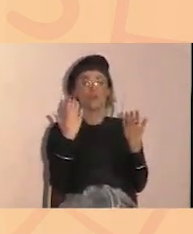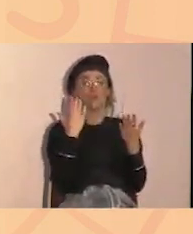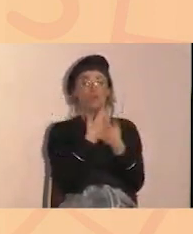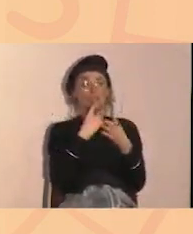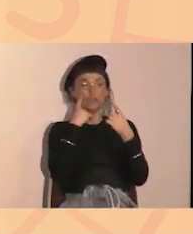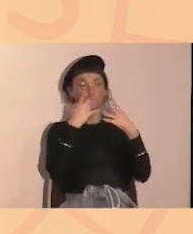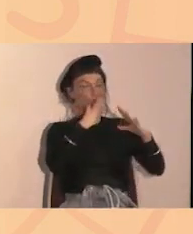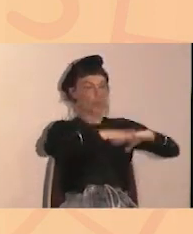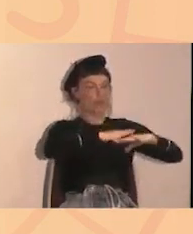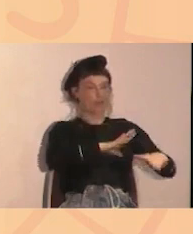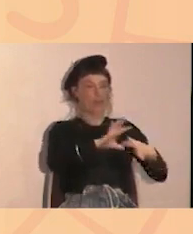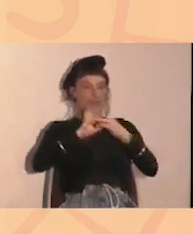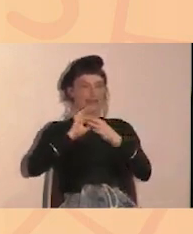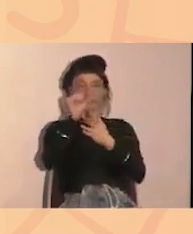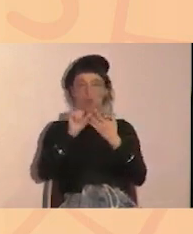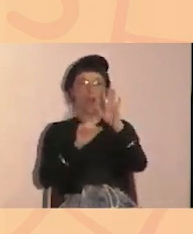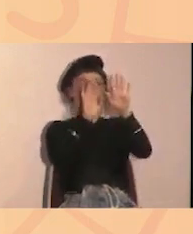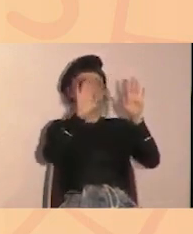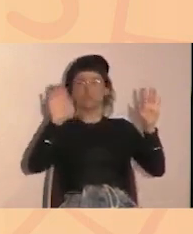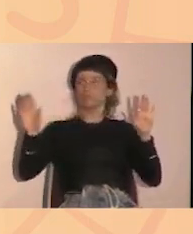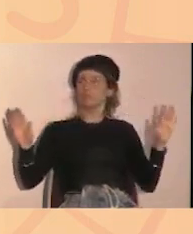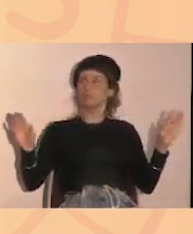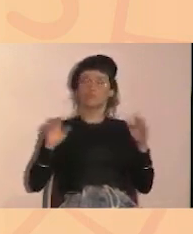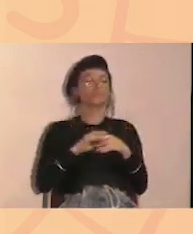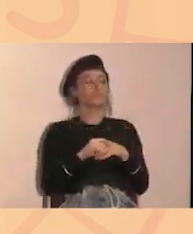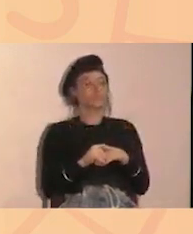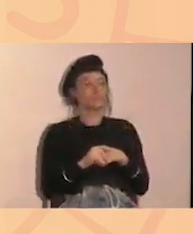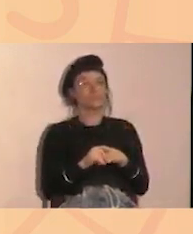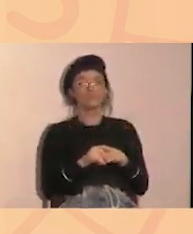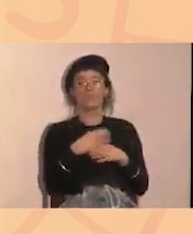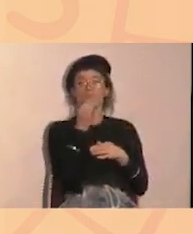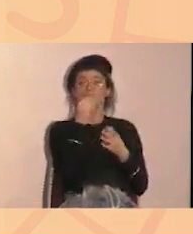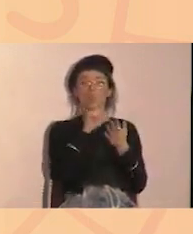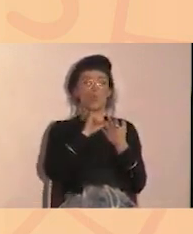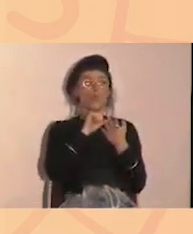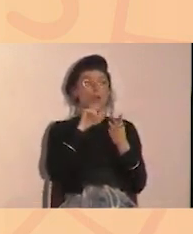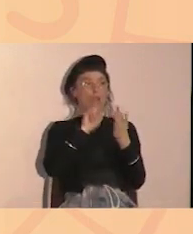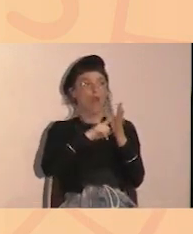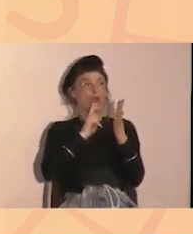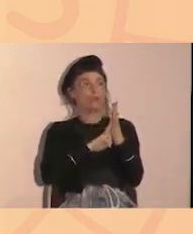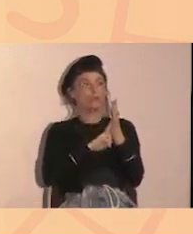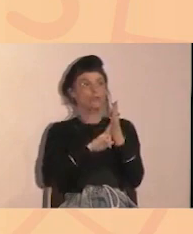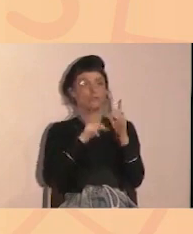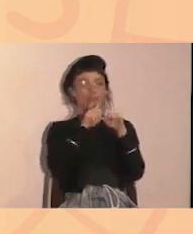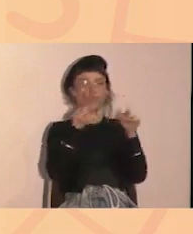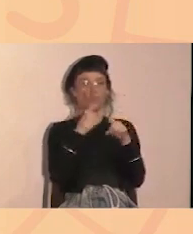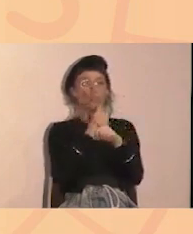And within that a small loan which talks about sisters. So, this works quite beautiful in that the larger panels talk to Ngooni